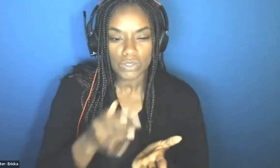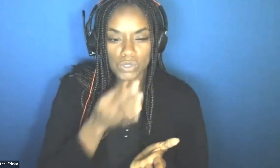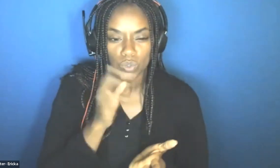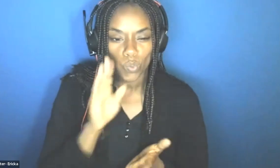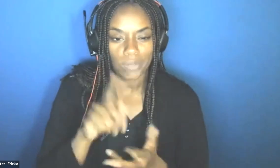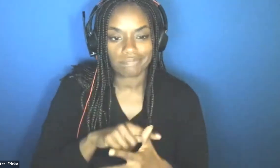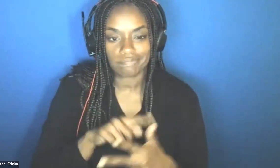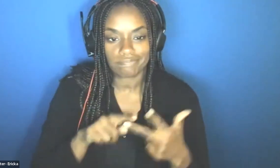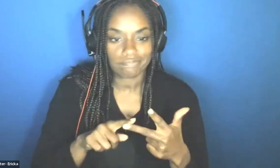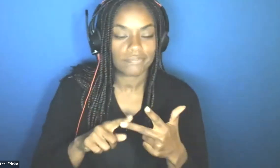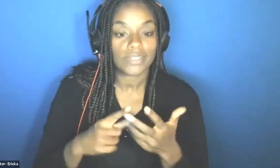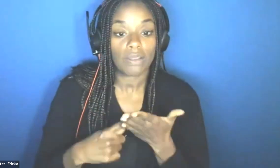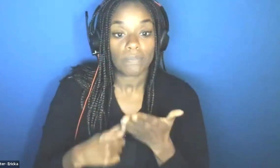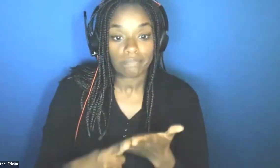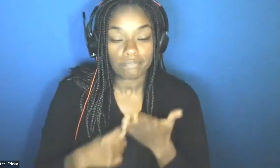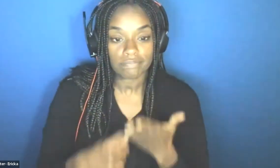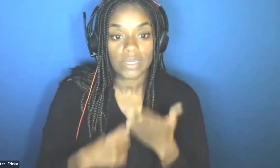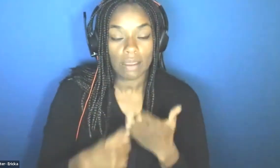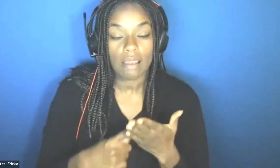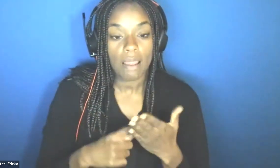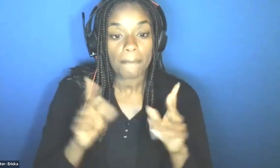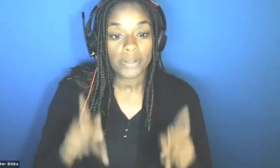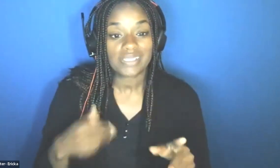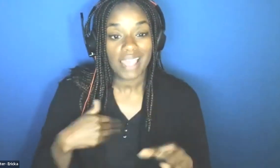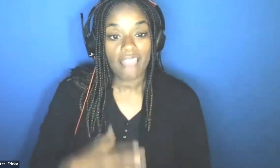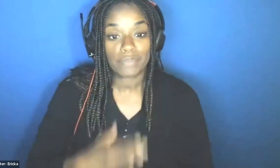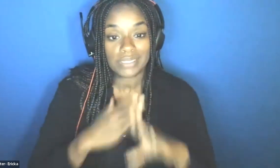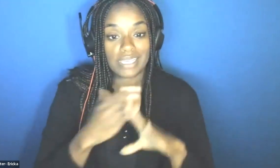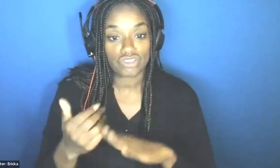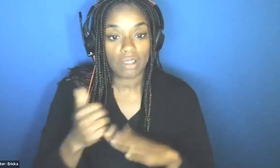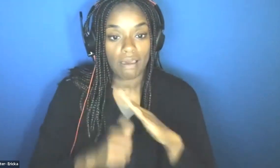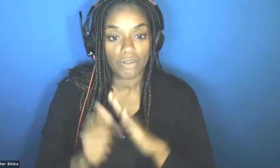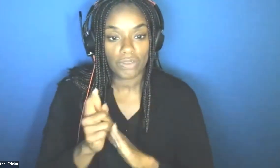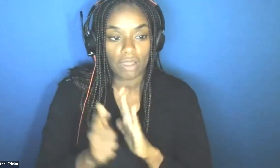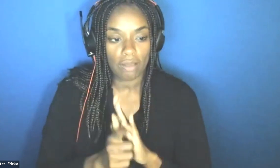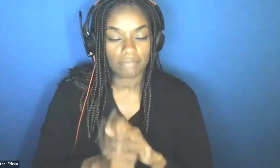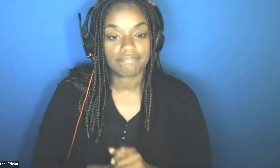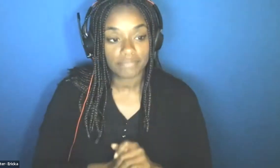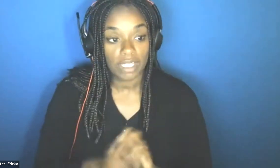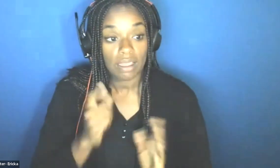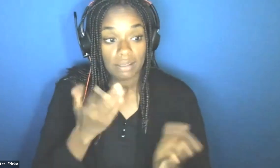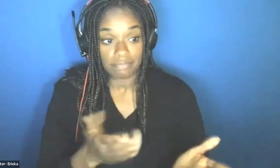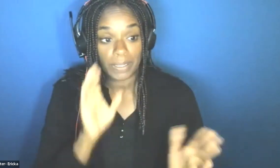We have to remember that under the ADA, disability is defined as a legal term and not a medical term.